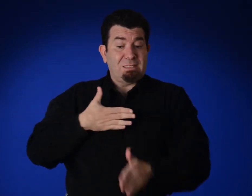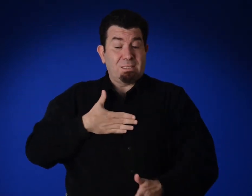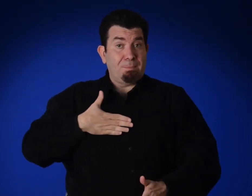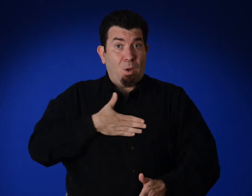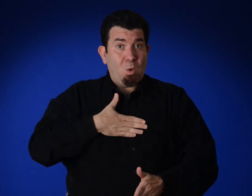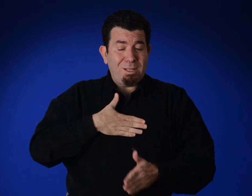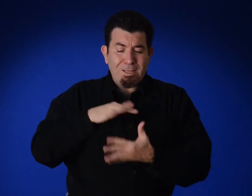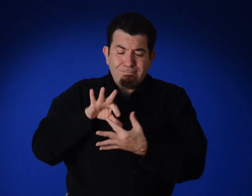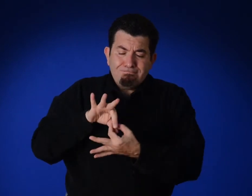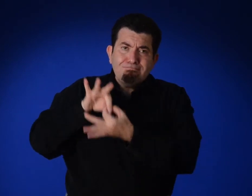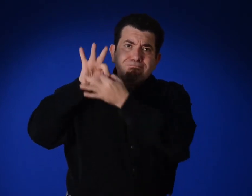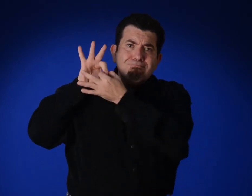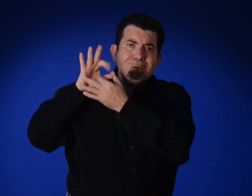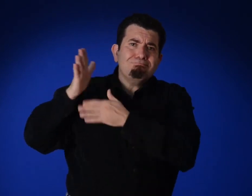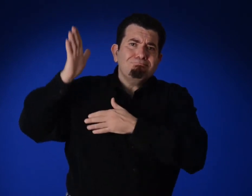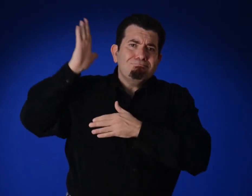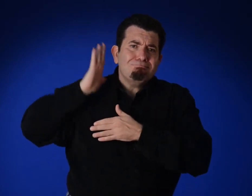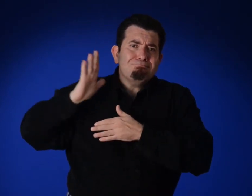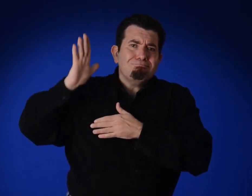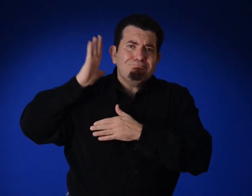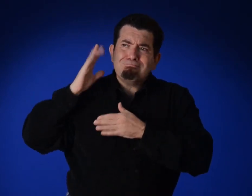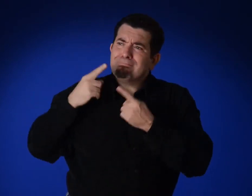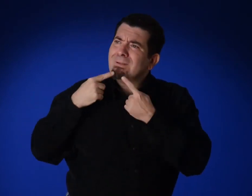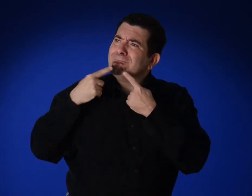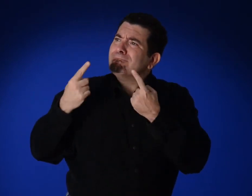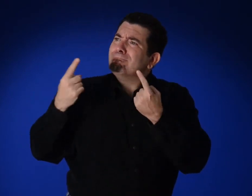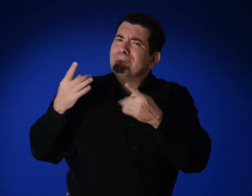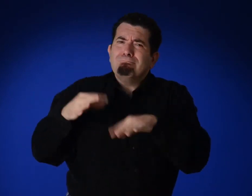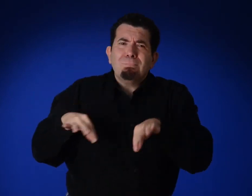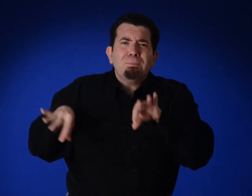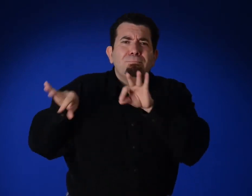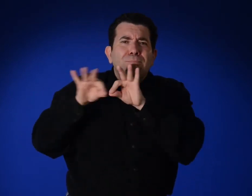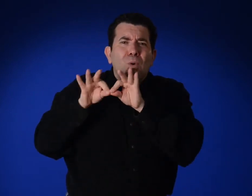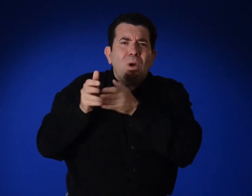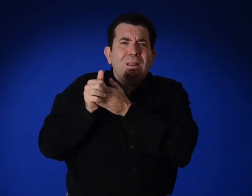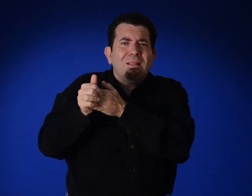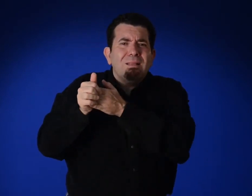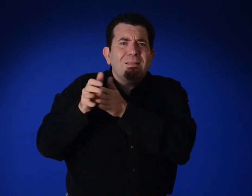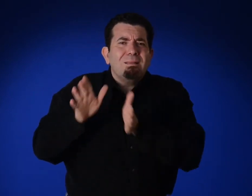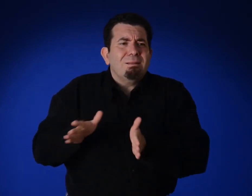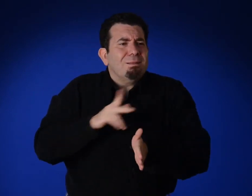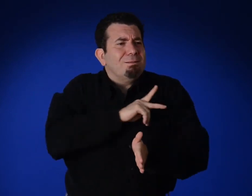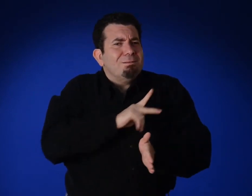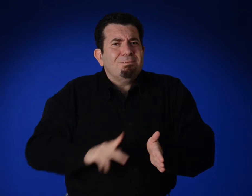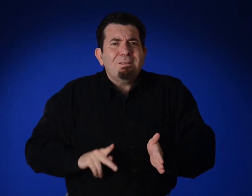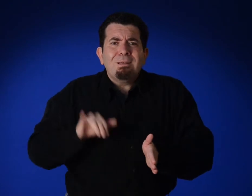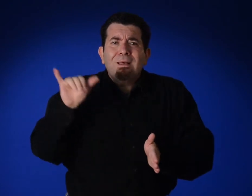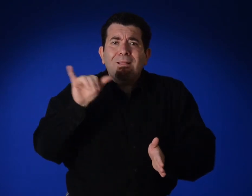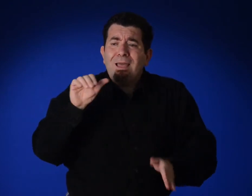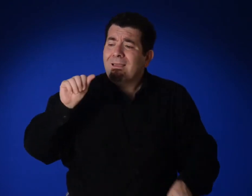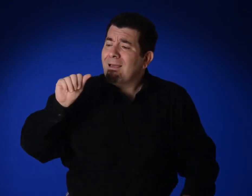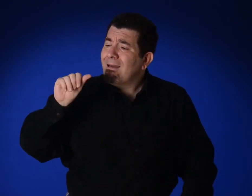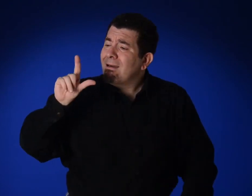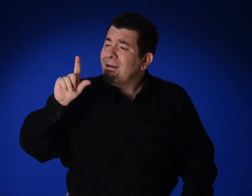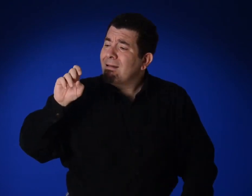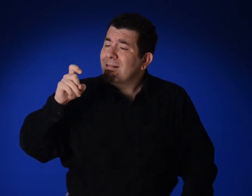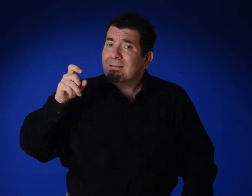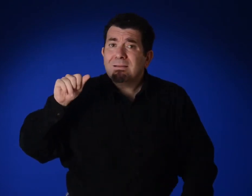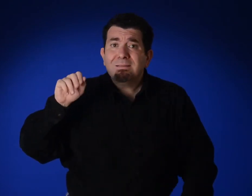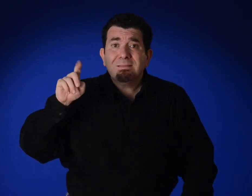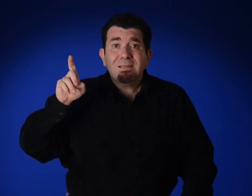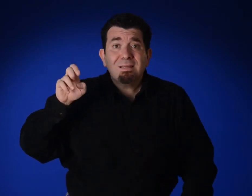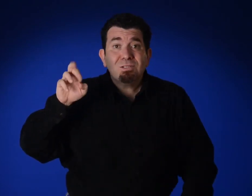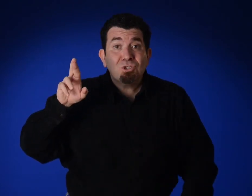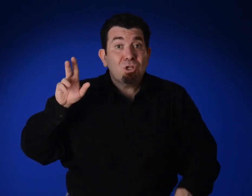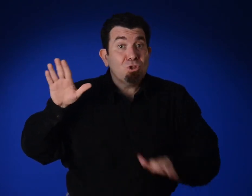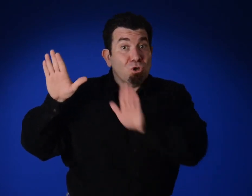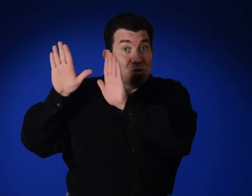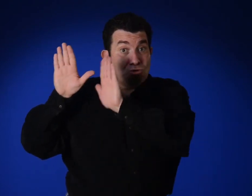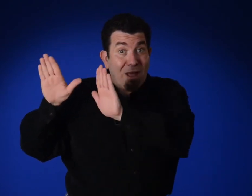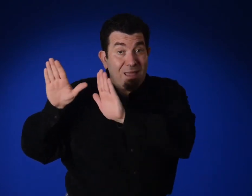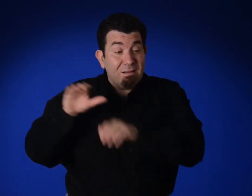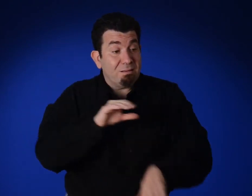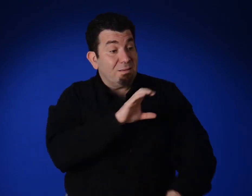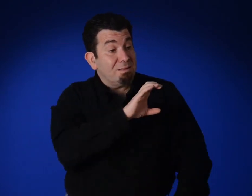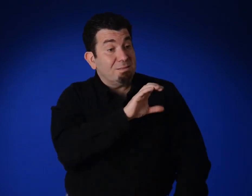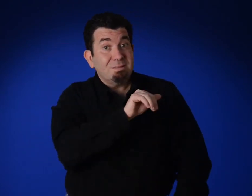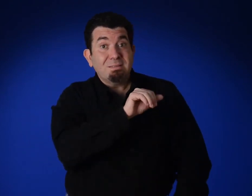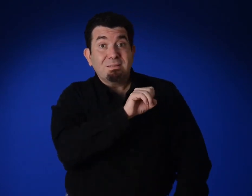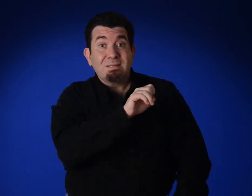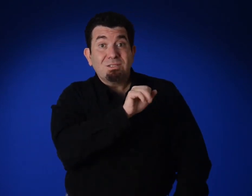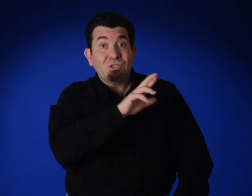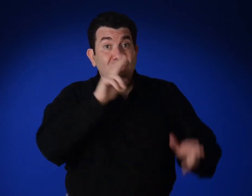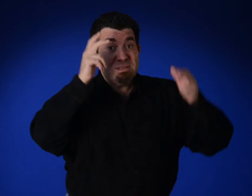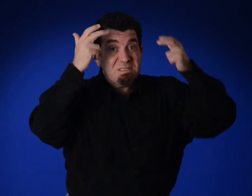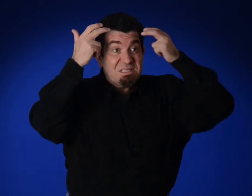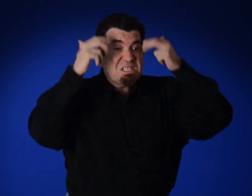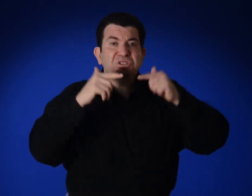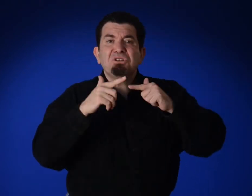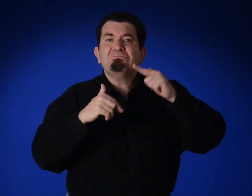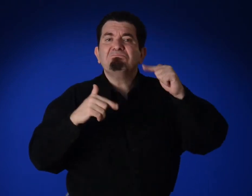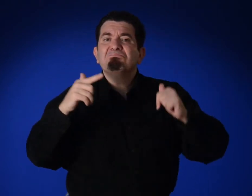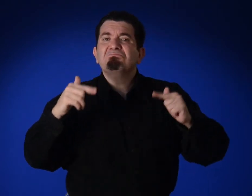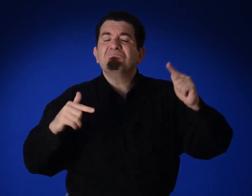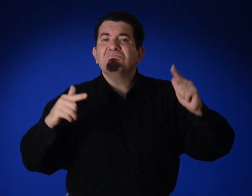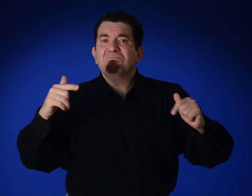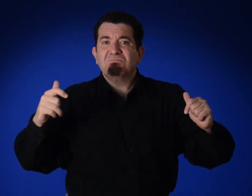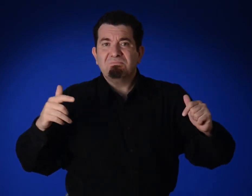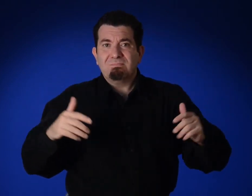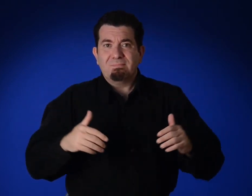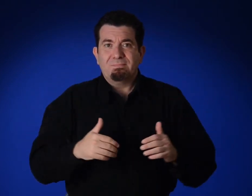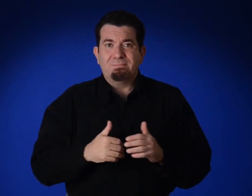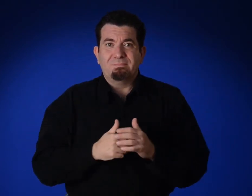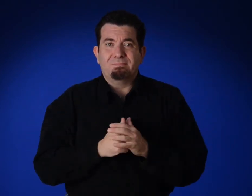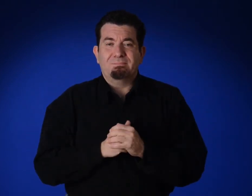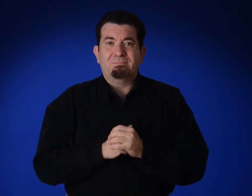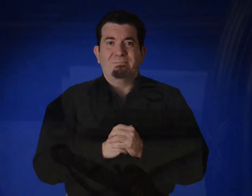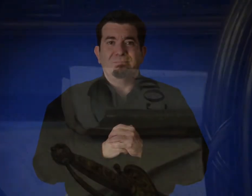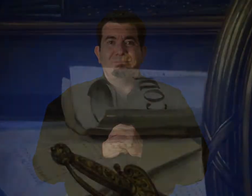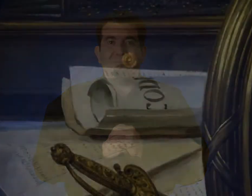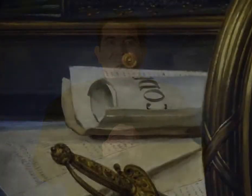This book symbolizes Napoleon’s connection to powerful men such as Alexander the Great, Caesar, and others.